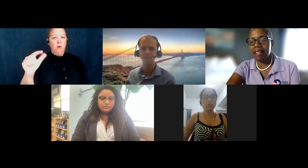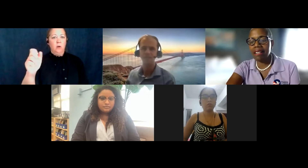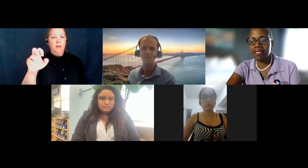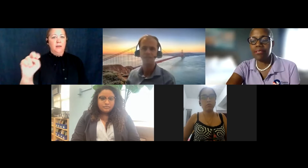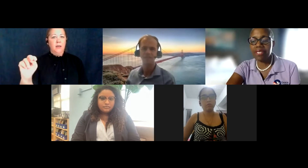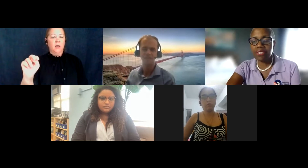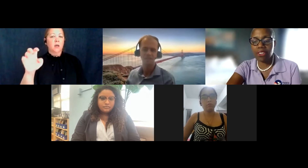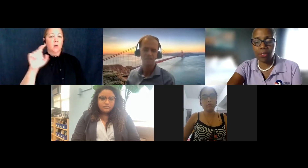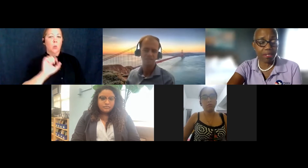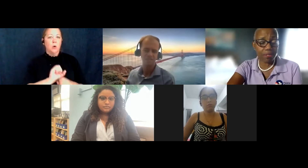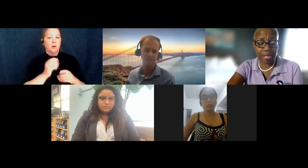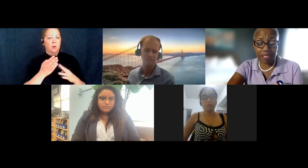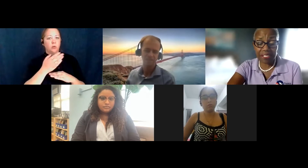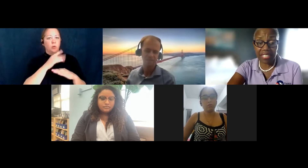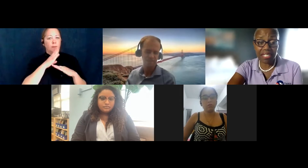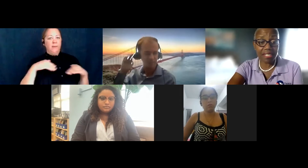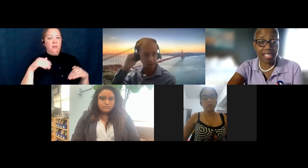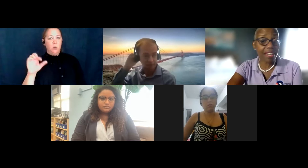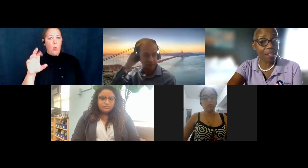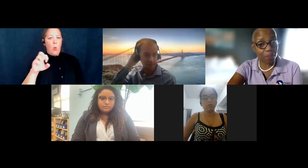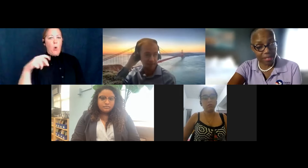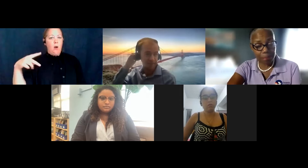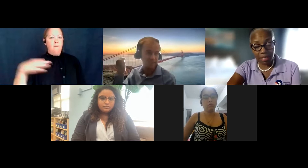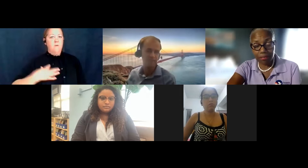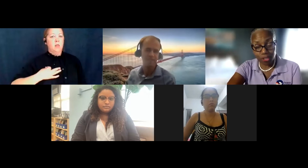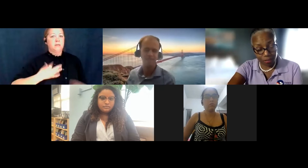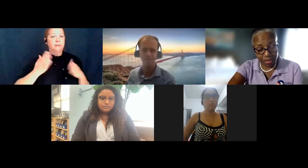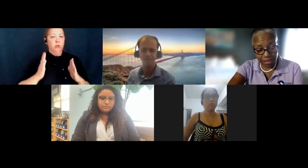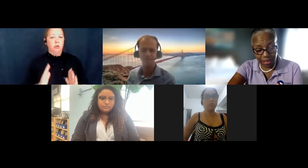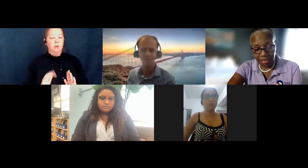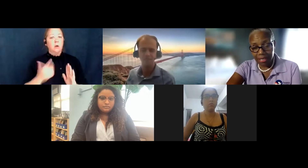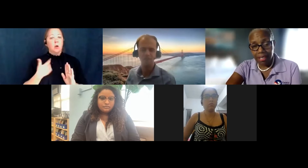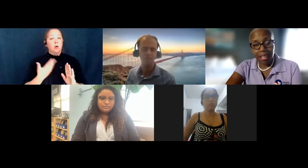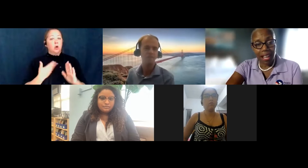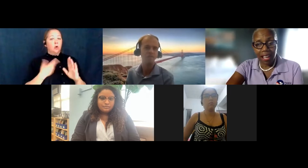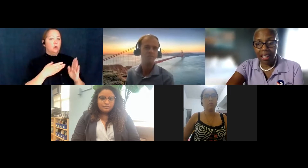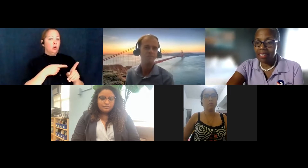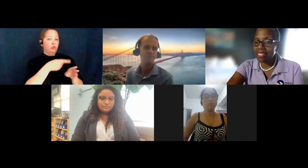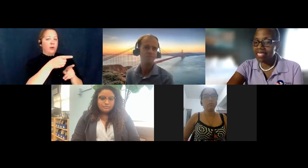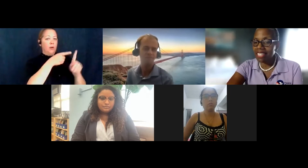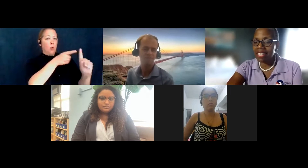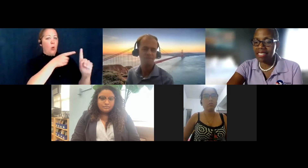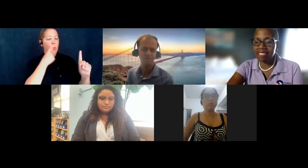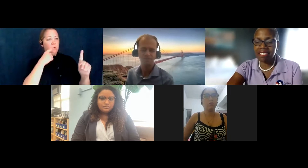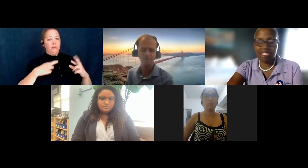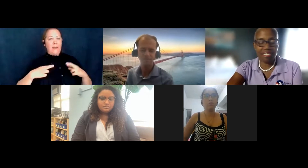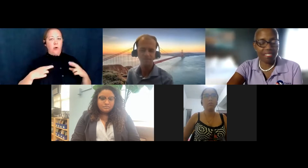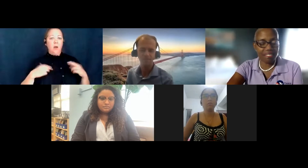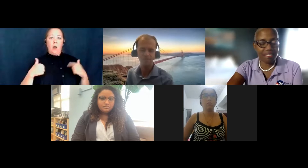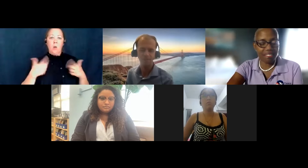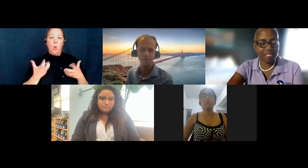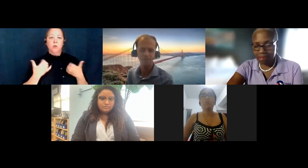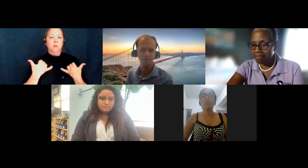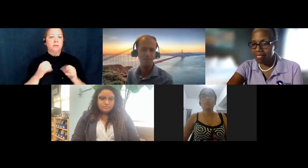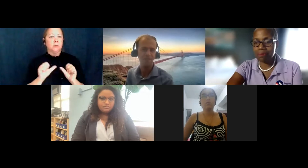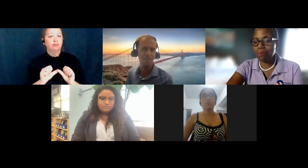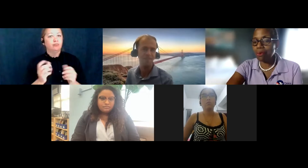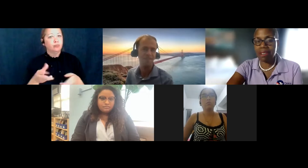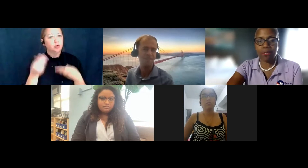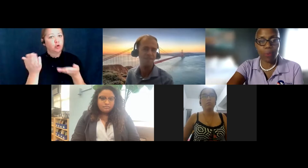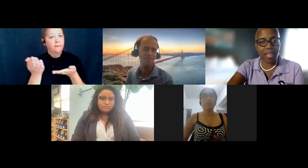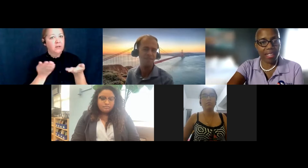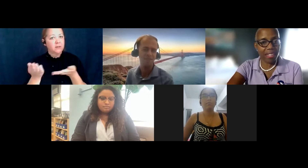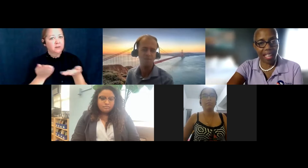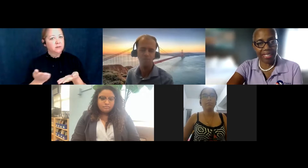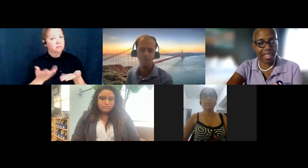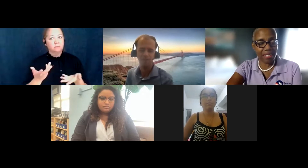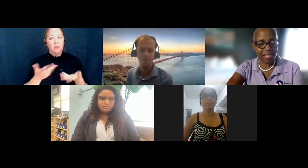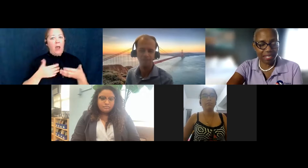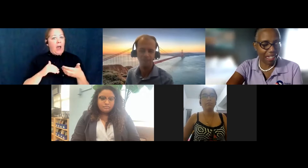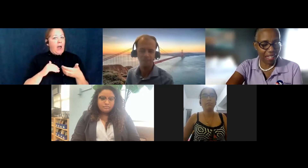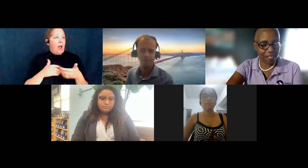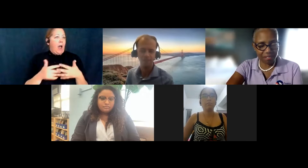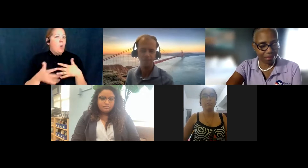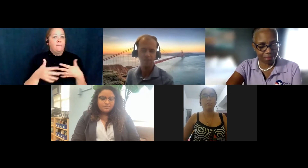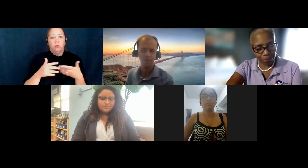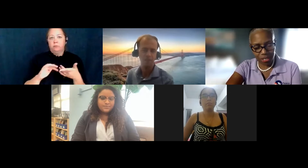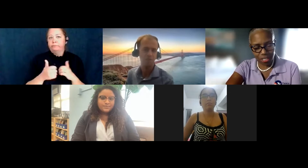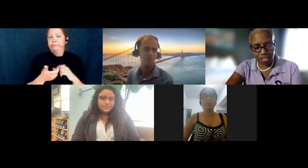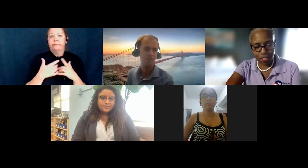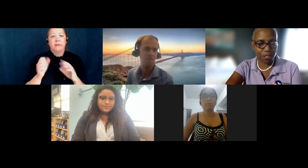A career goal as a retiree is I want to be of service in whatever way I can and wish to do and